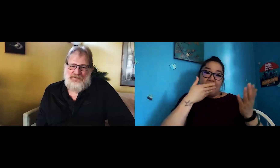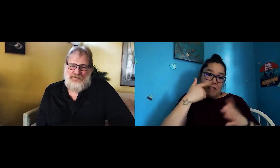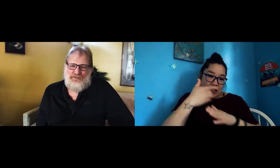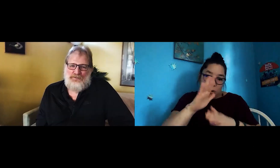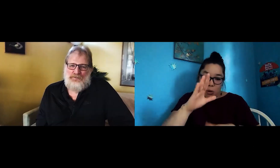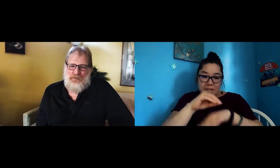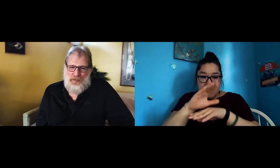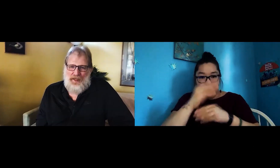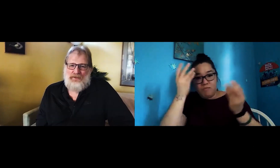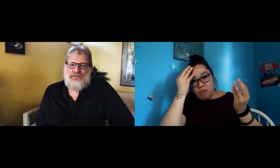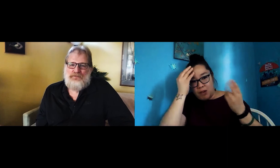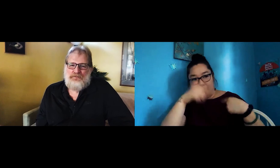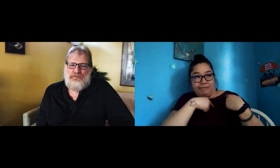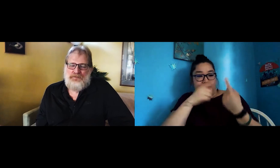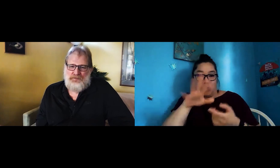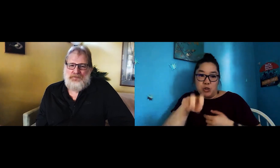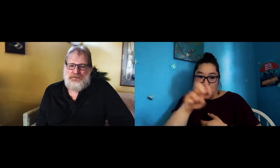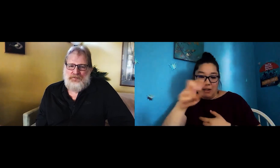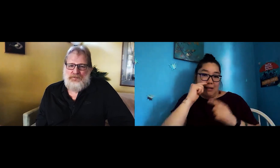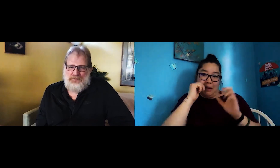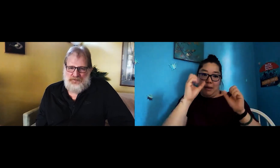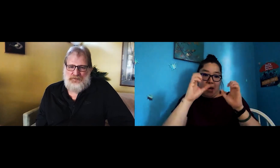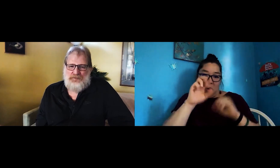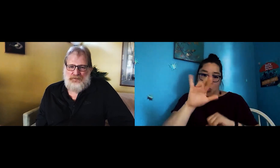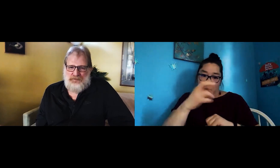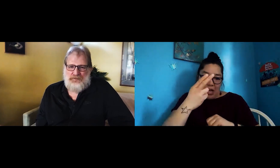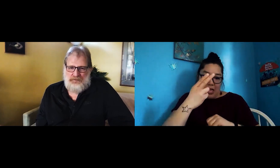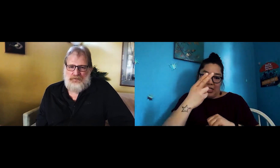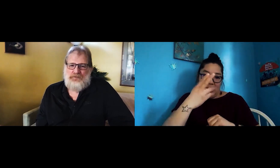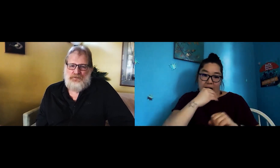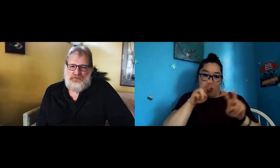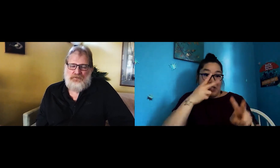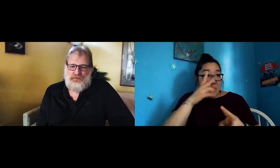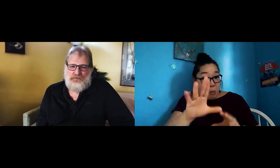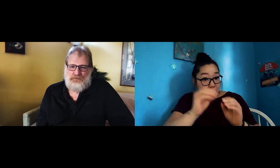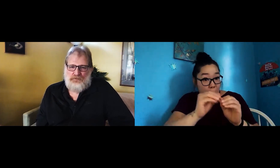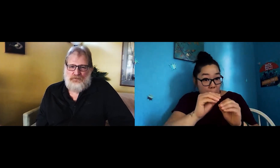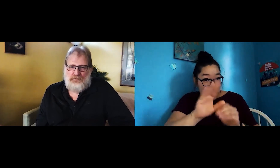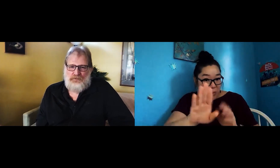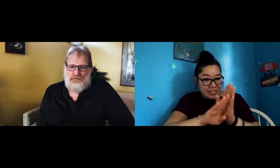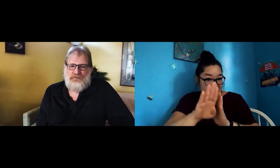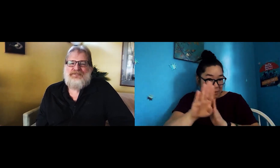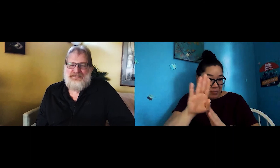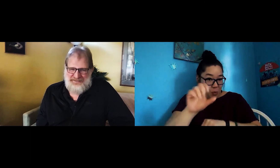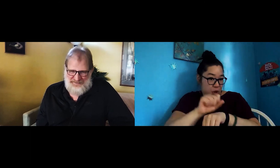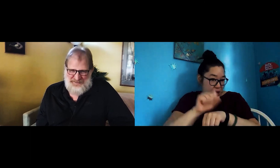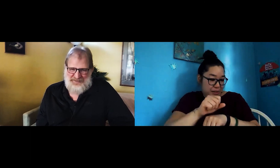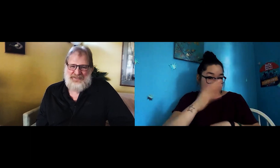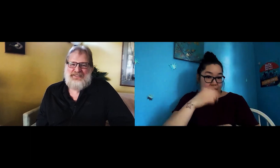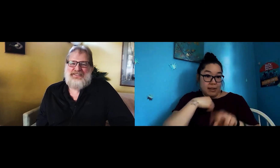Thank you for sharing your advice, thoughts and stories of your incredibly rich journey. I look forward to seeing future developments in your work.